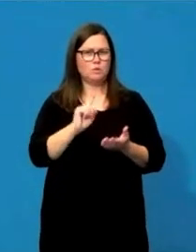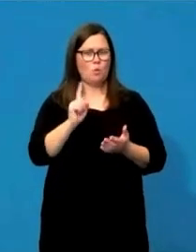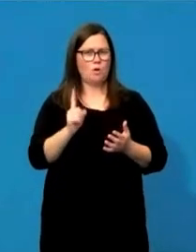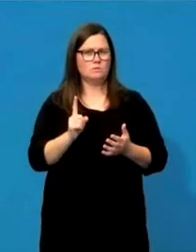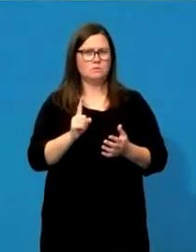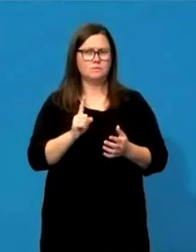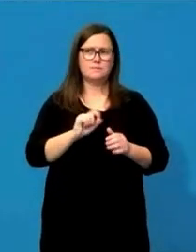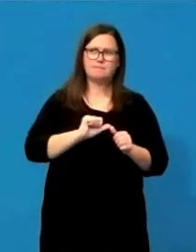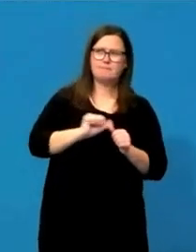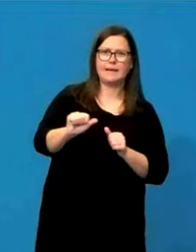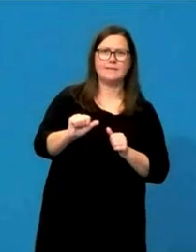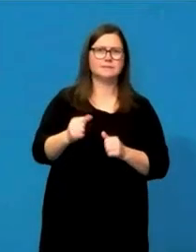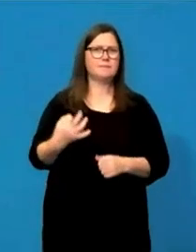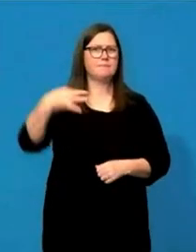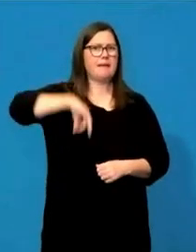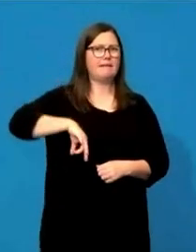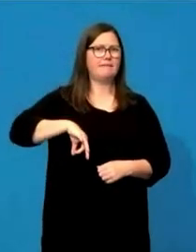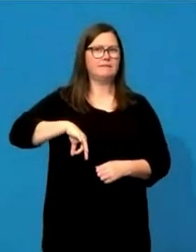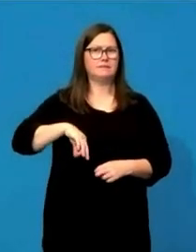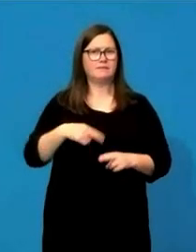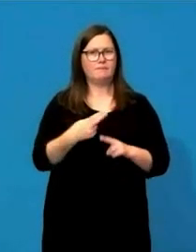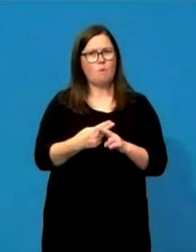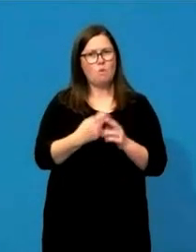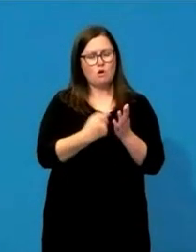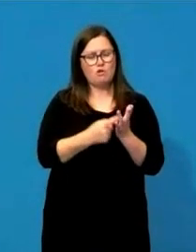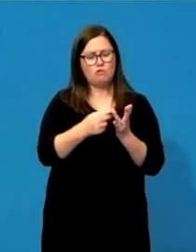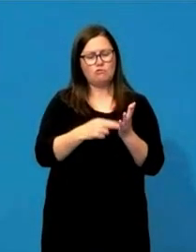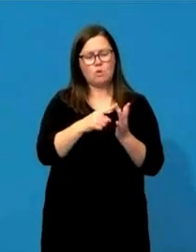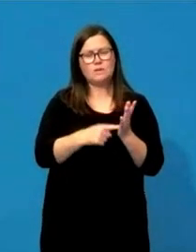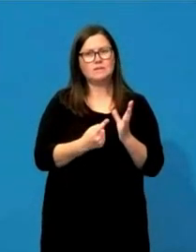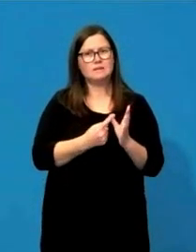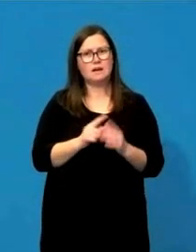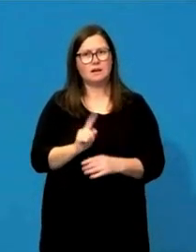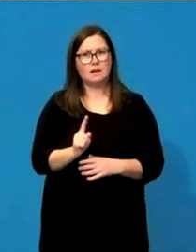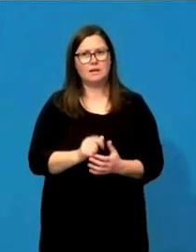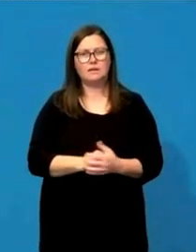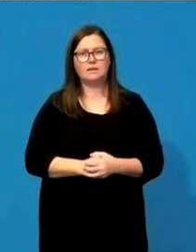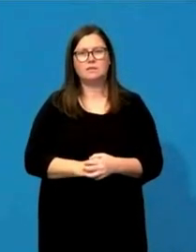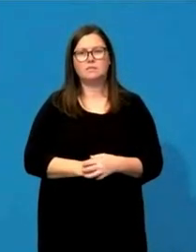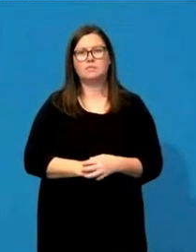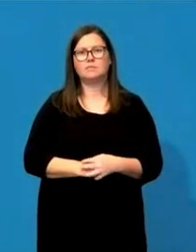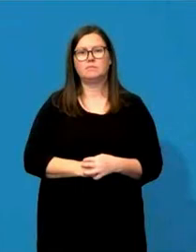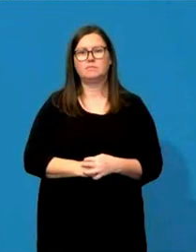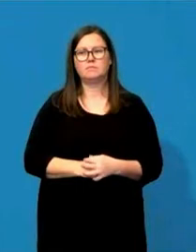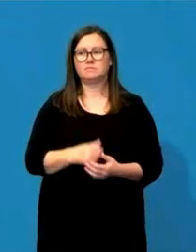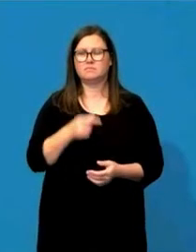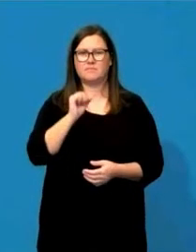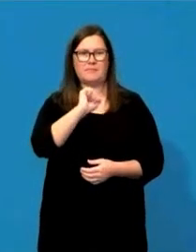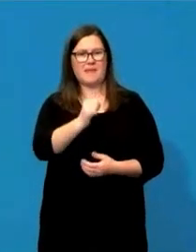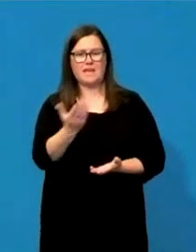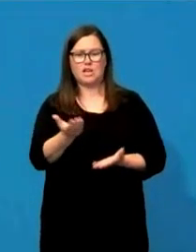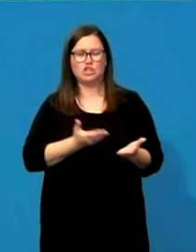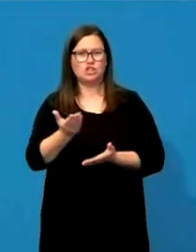That was being on the ground, faster service, having that regular